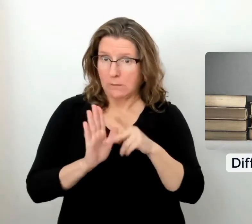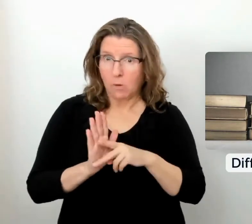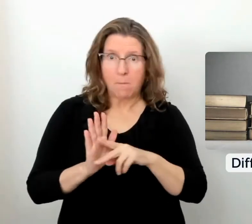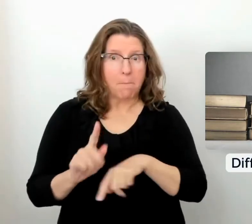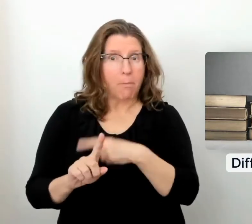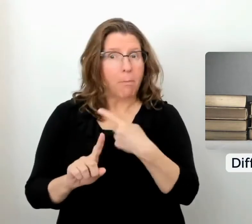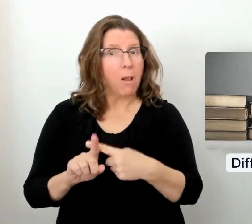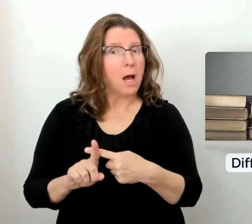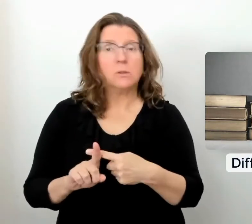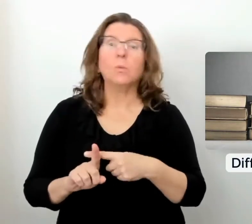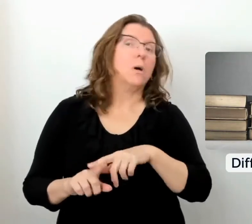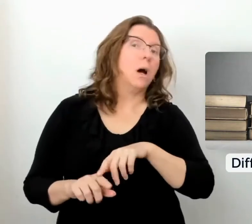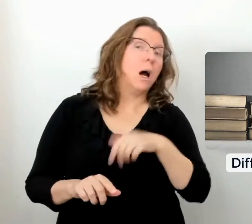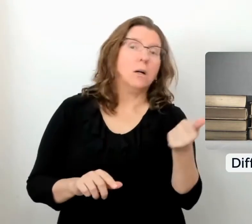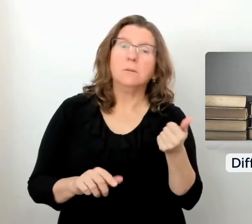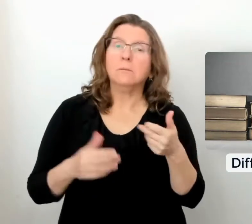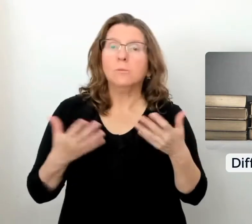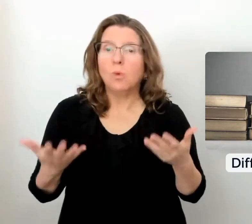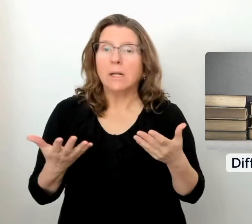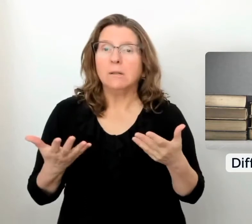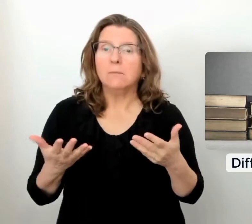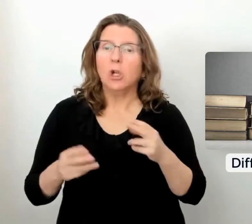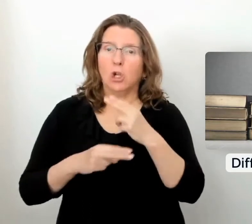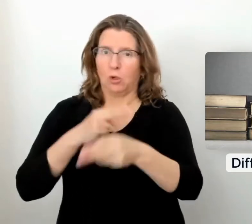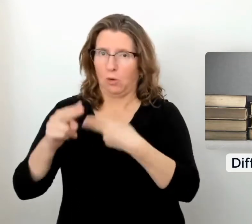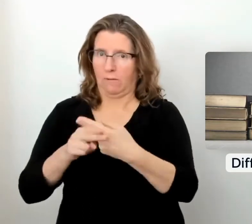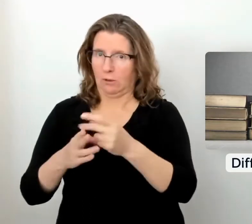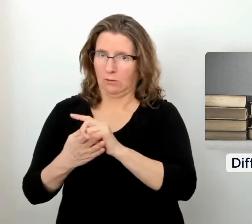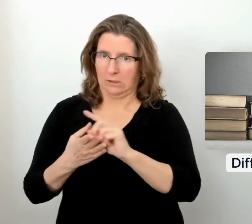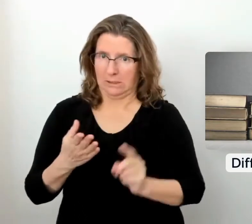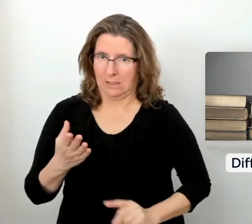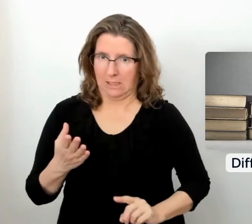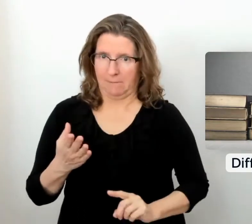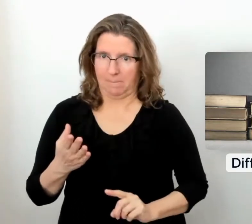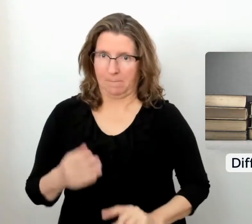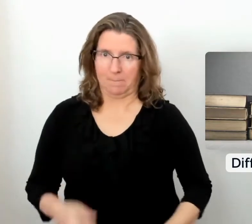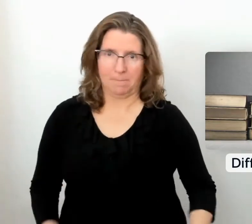And we deliver the teaching using DI and Universal Design for Learning.